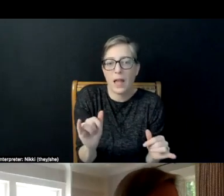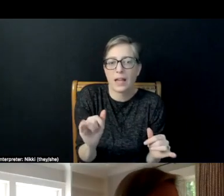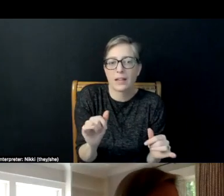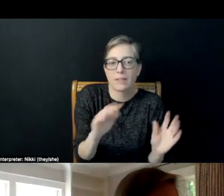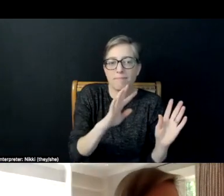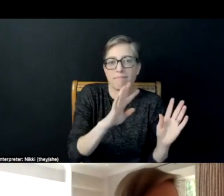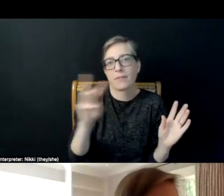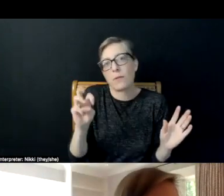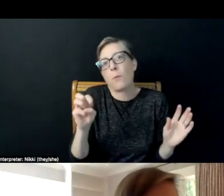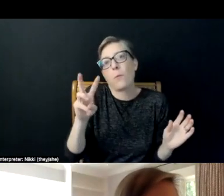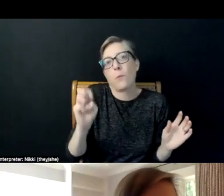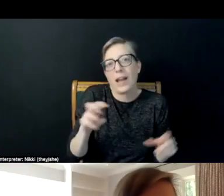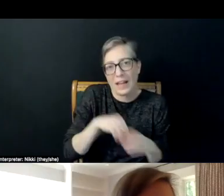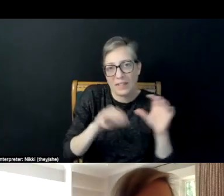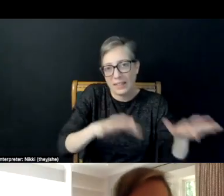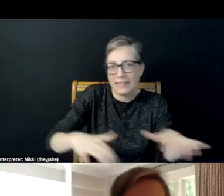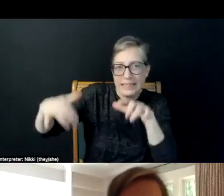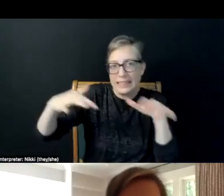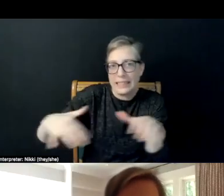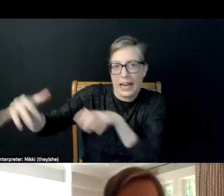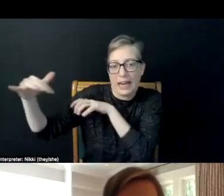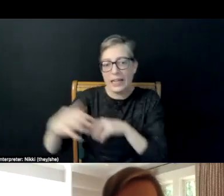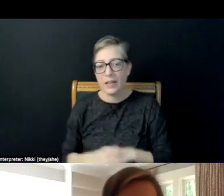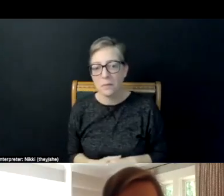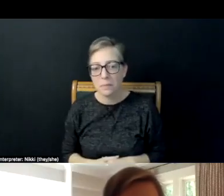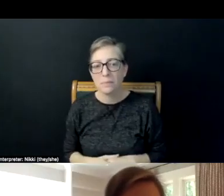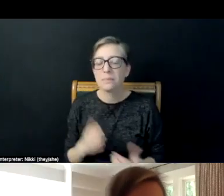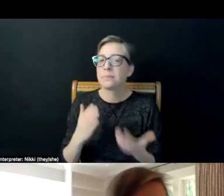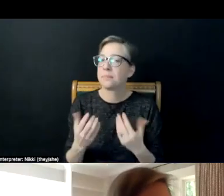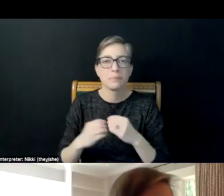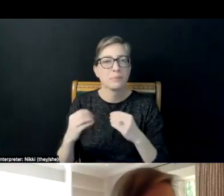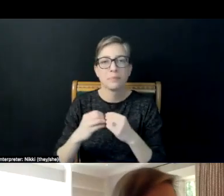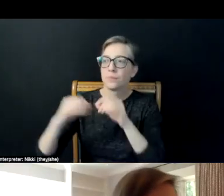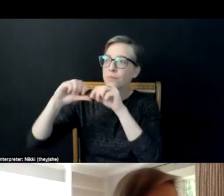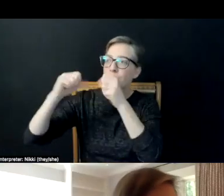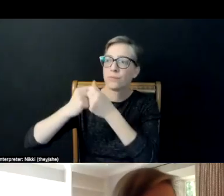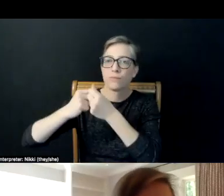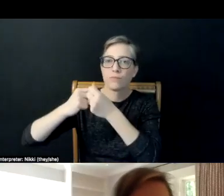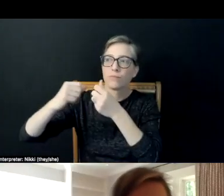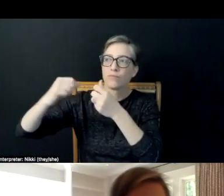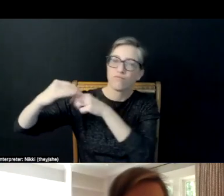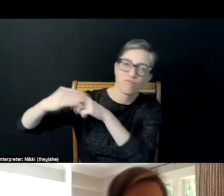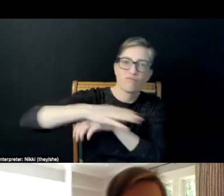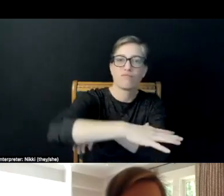it may be more properly considered a property of social context. It is in this environment,